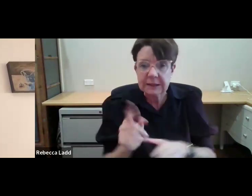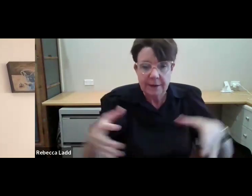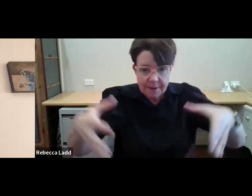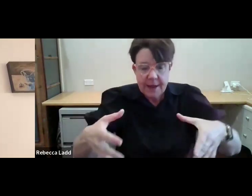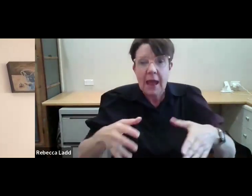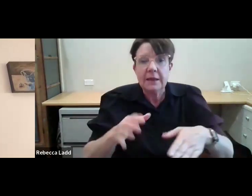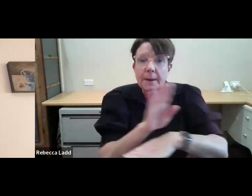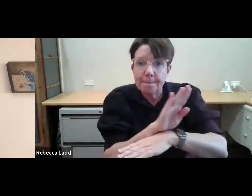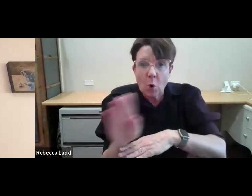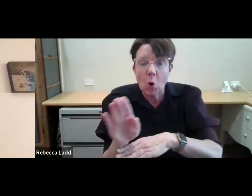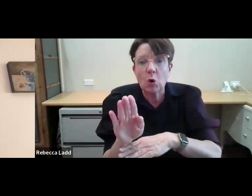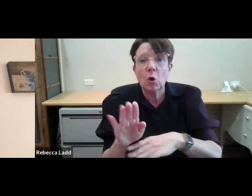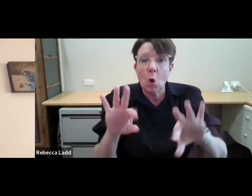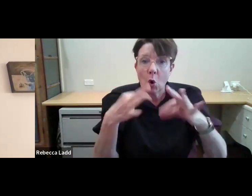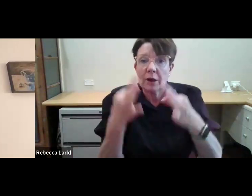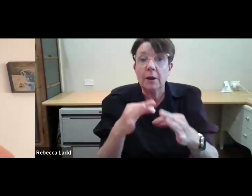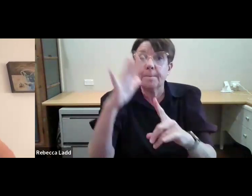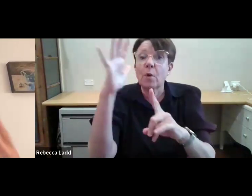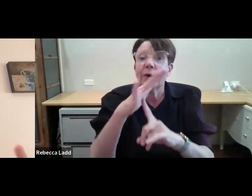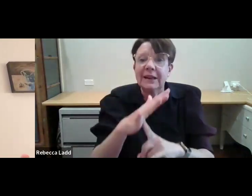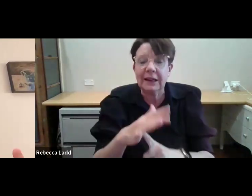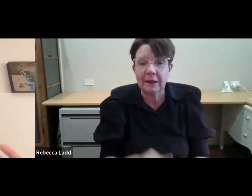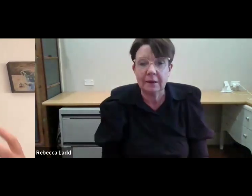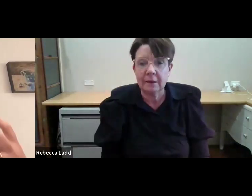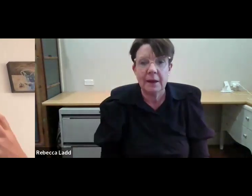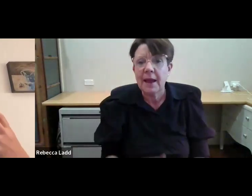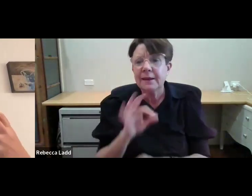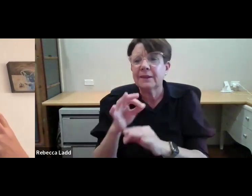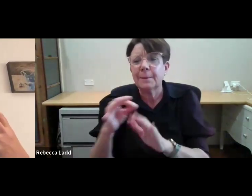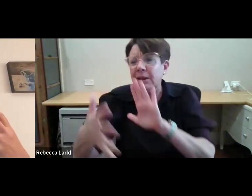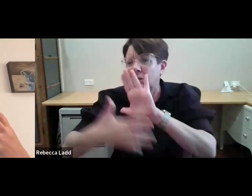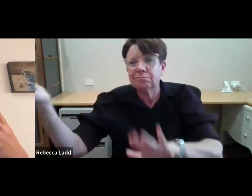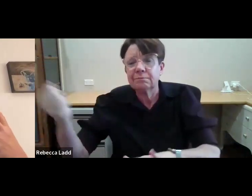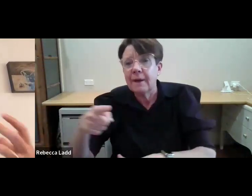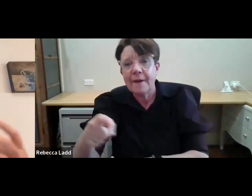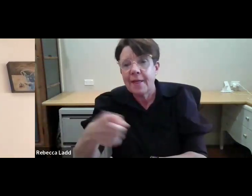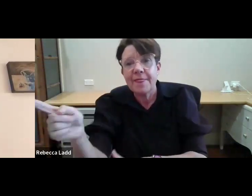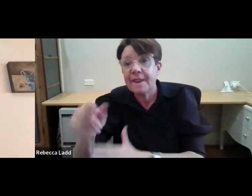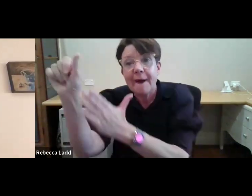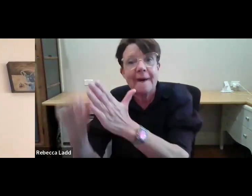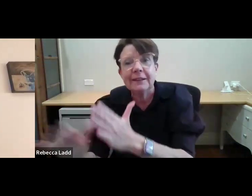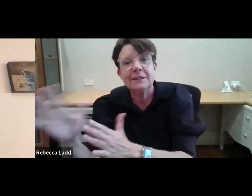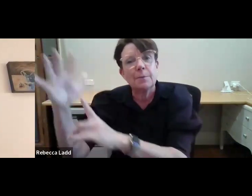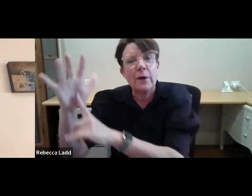or the arts priority of what you want to do, but it means that we as arts-based organisations